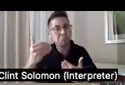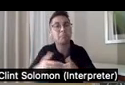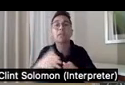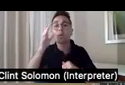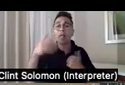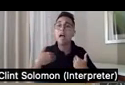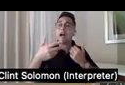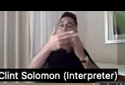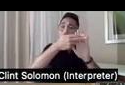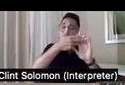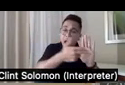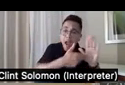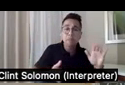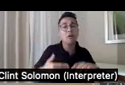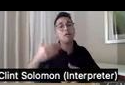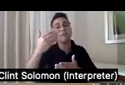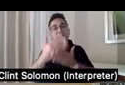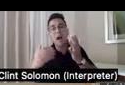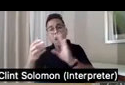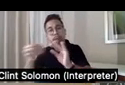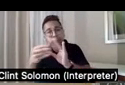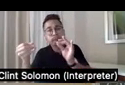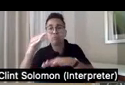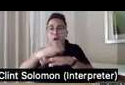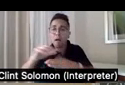sometimes very little sometimes a little more depending on the child